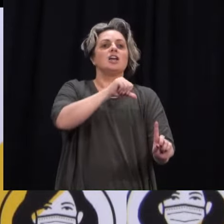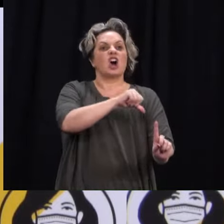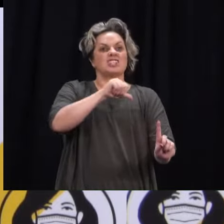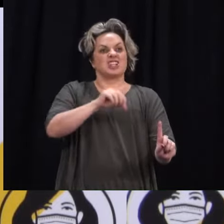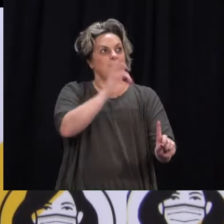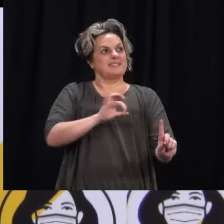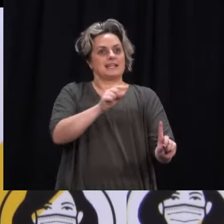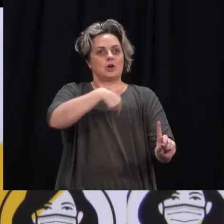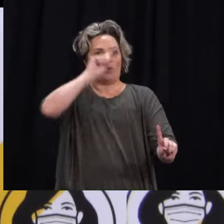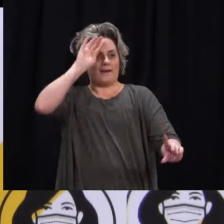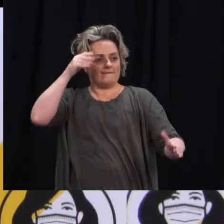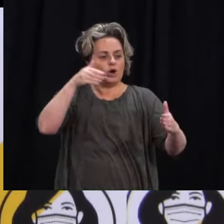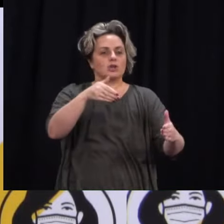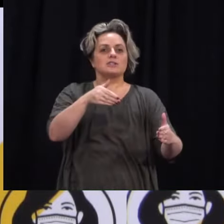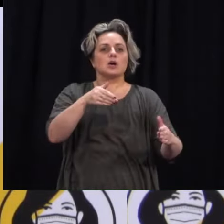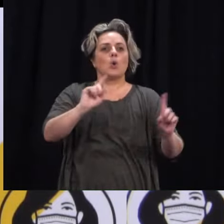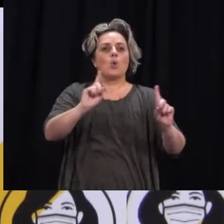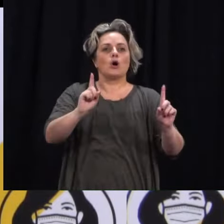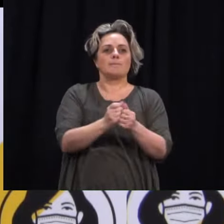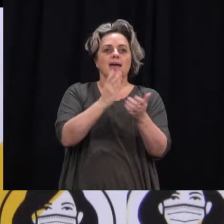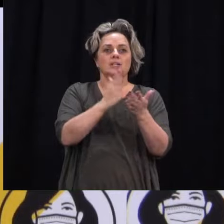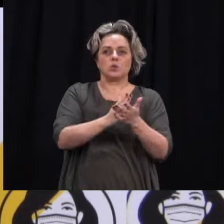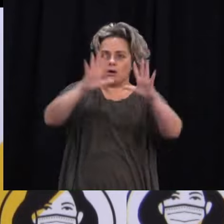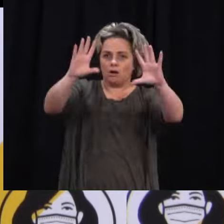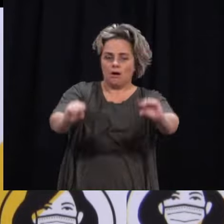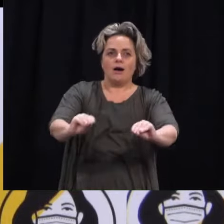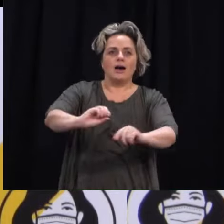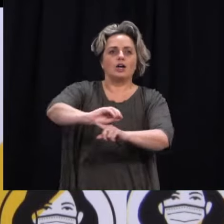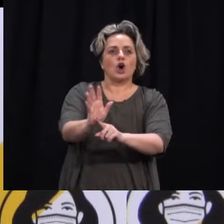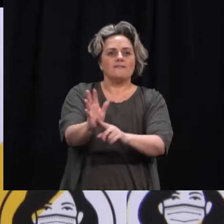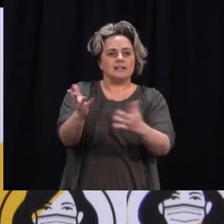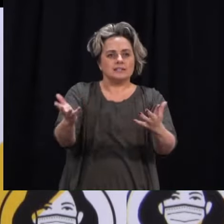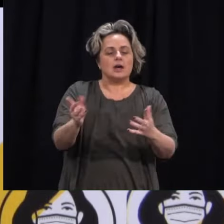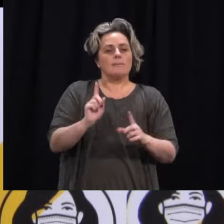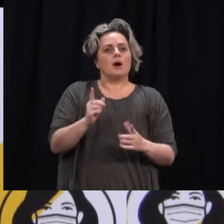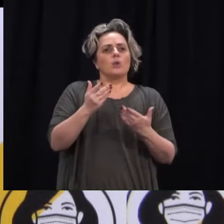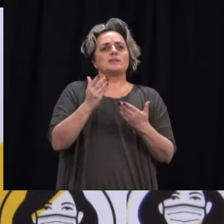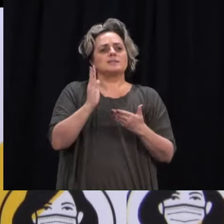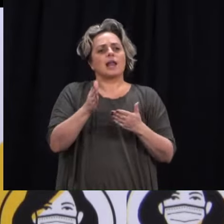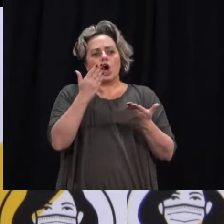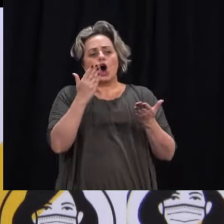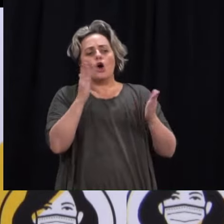the infection came from and came out into the community.